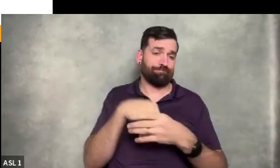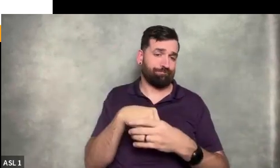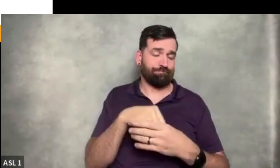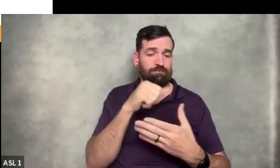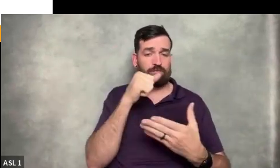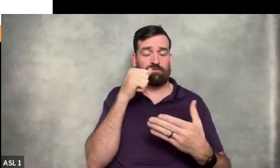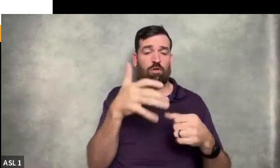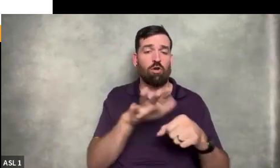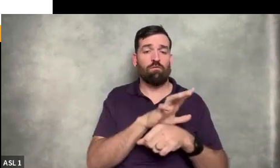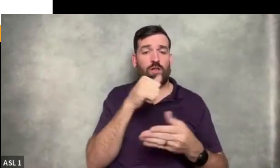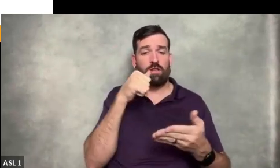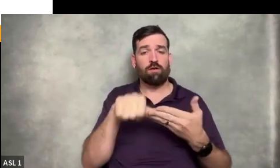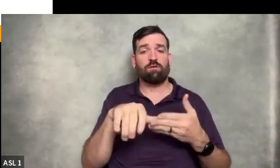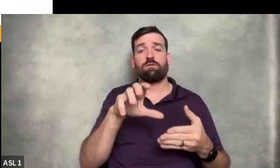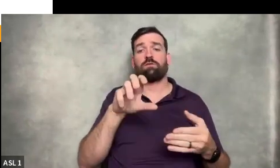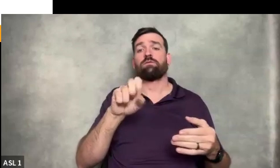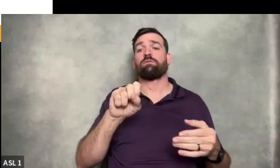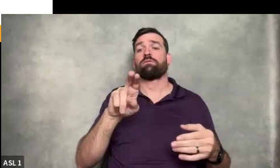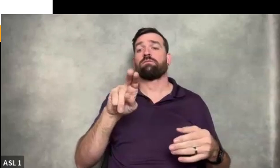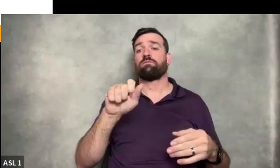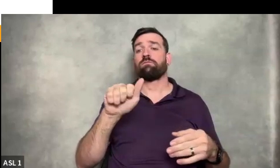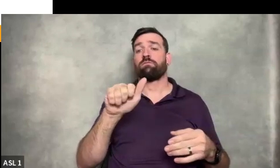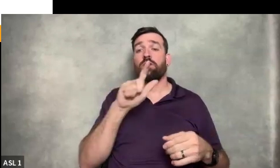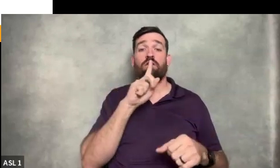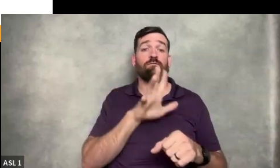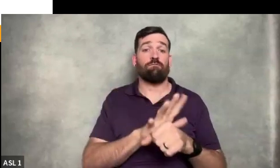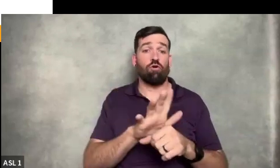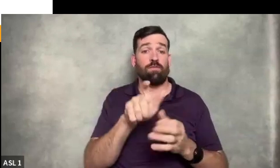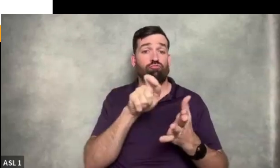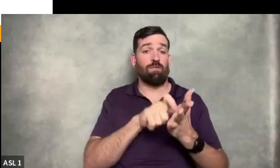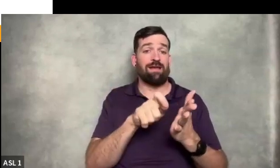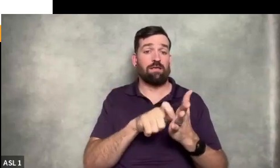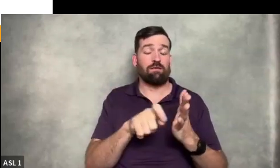the state unit on aging has to confirm in writing in that letter that they will use good